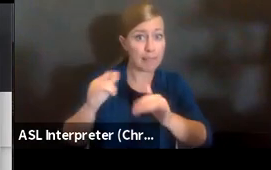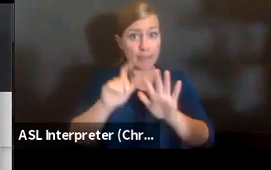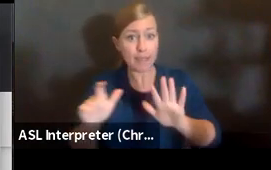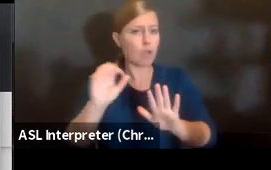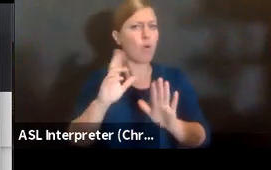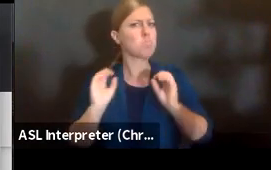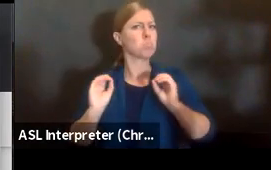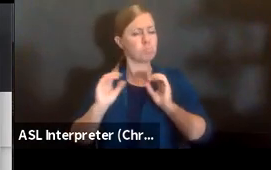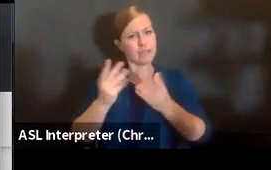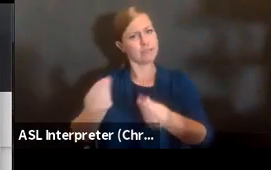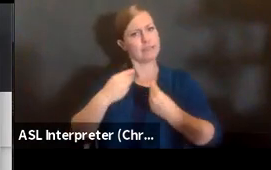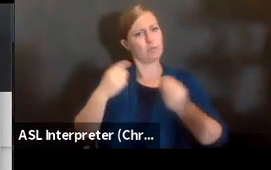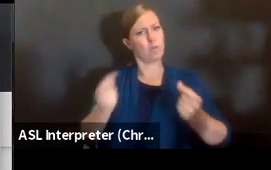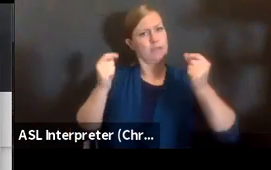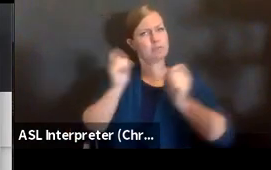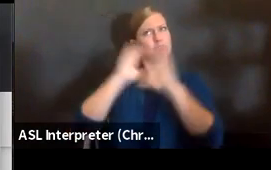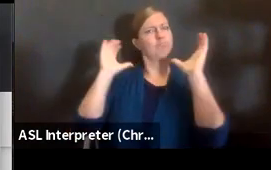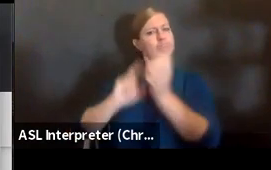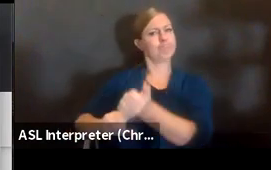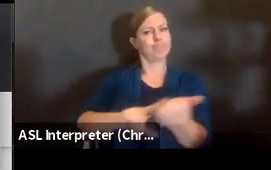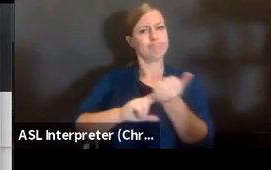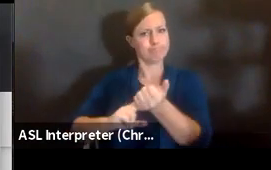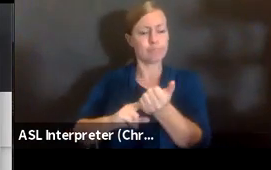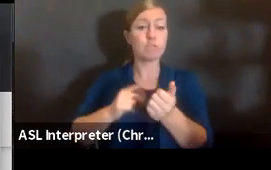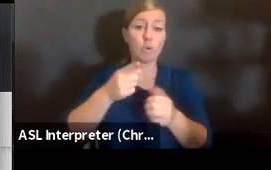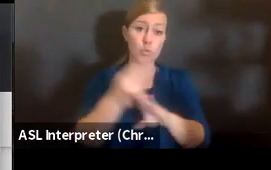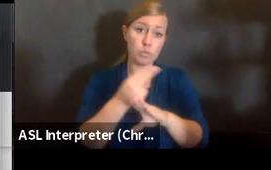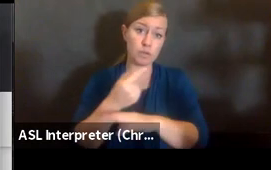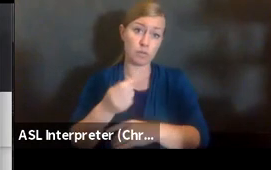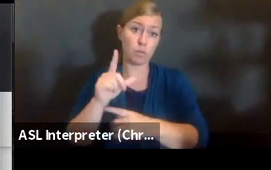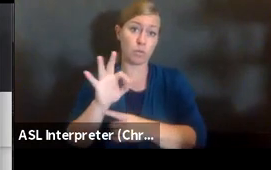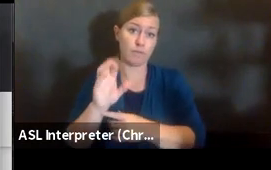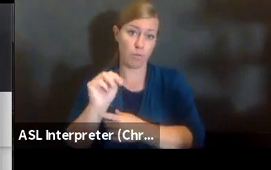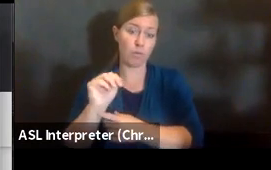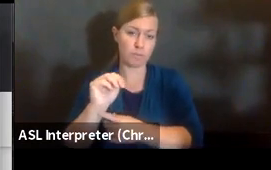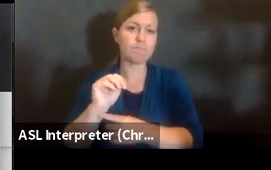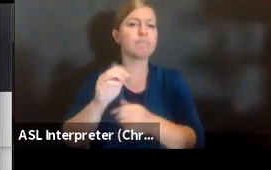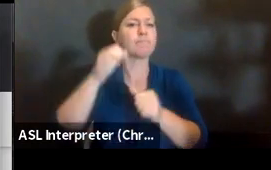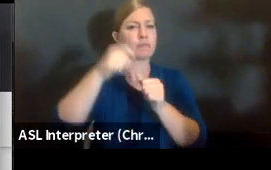Jeff Crawford: as you're learning about Google Forms and how they work, know that that's integrated in Google Classroom. It's the Google Form stuff.